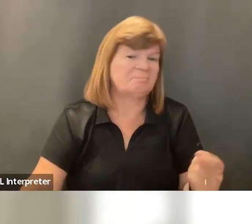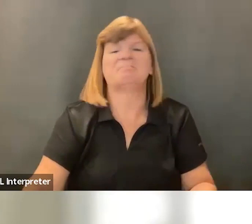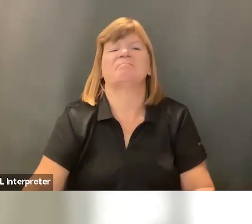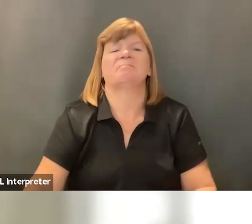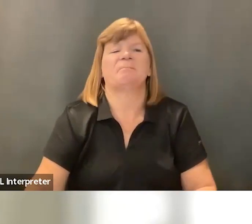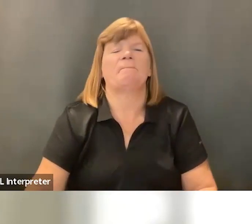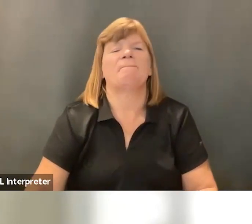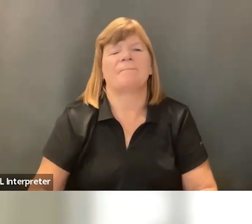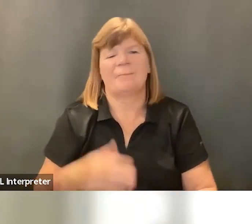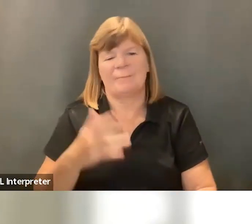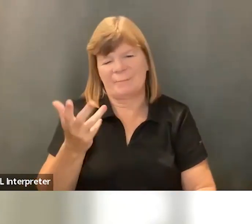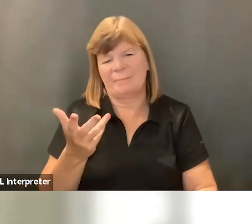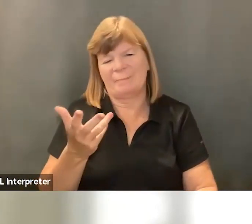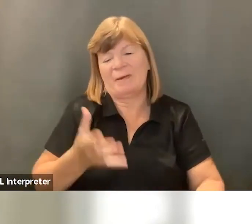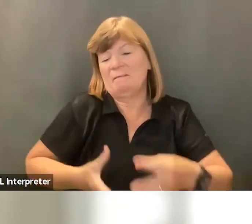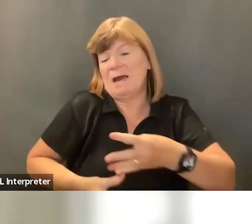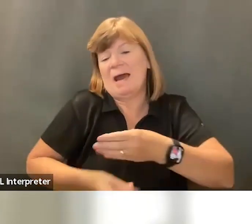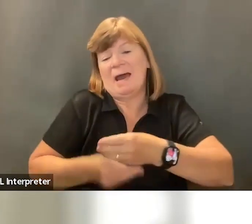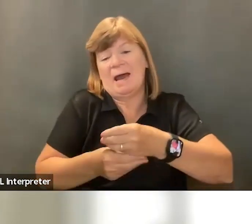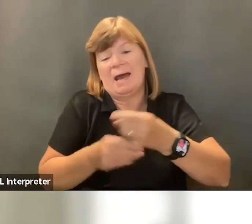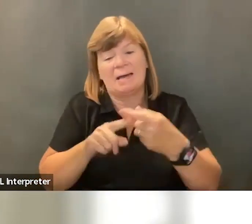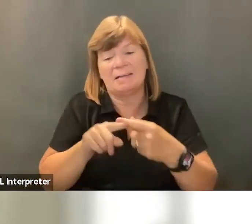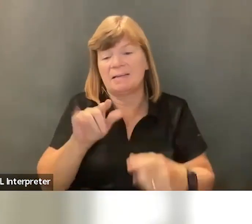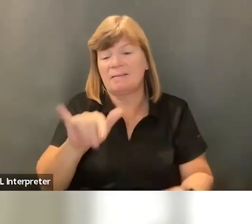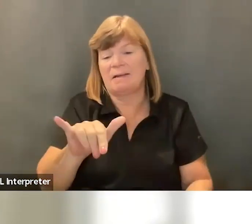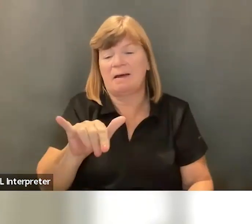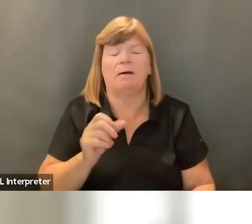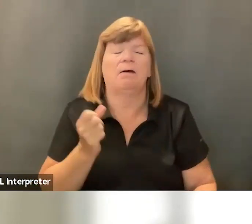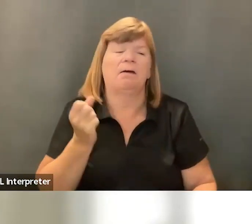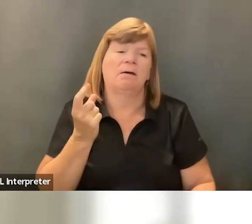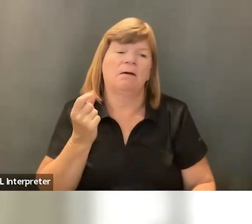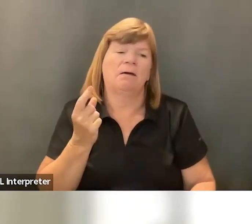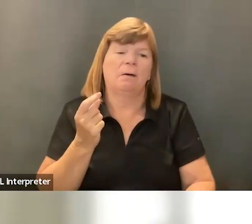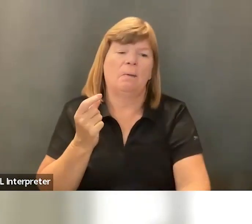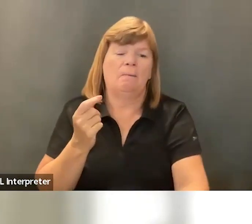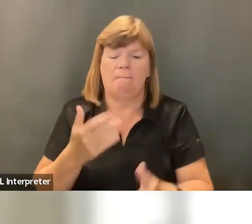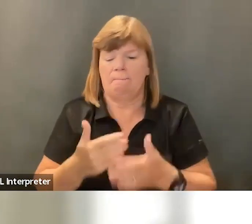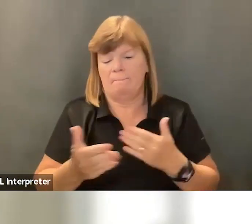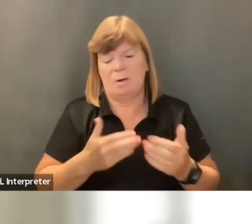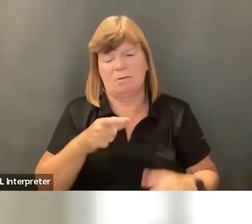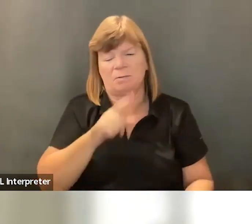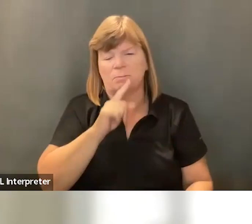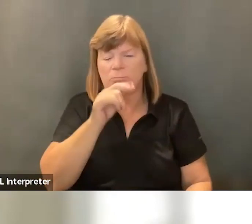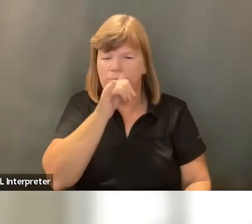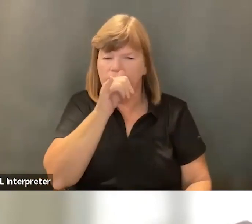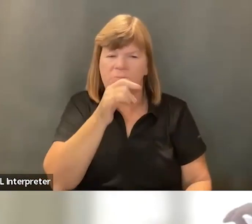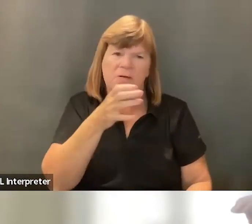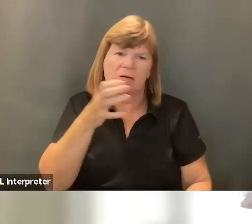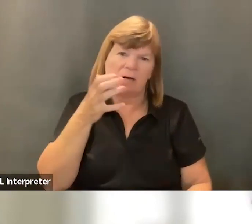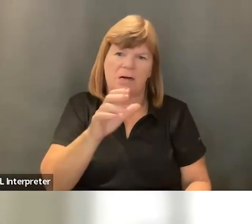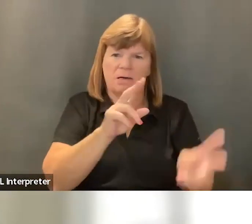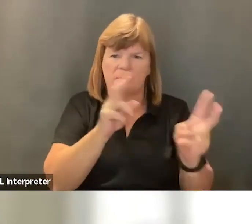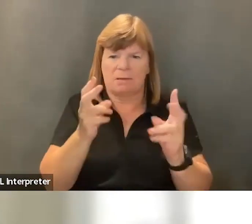and I would act that that even though this is very hot topic right now contemporarily